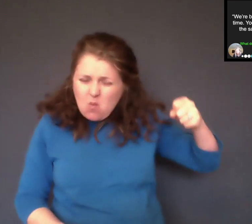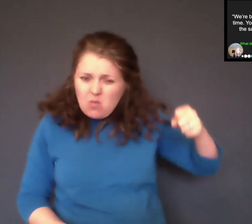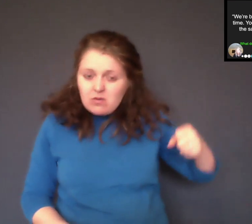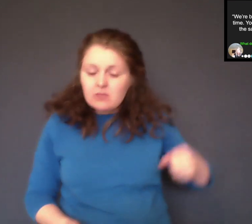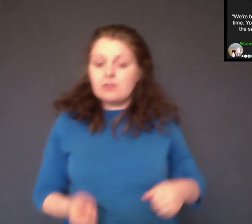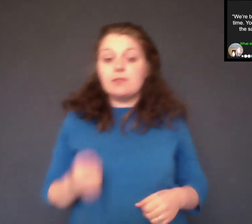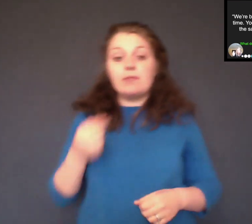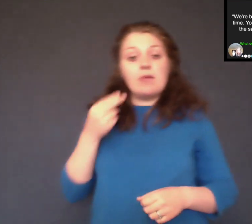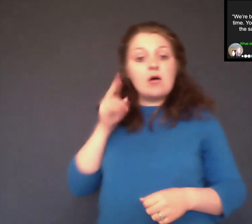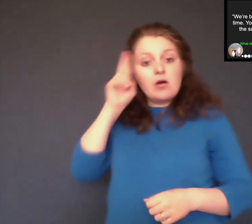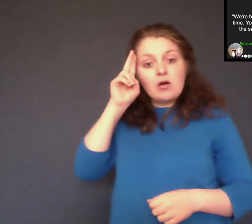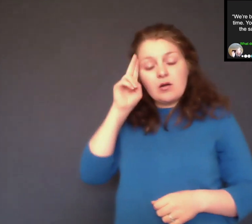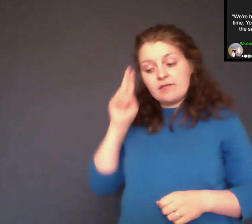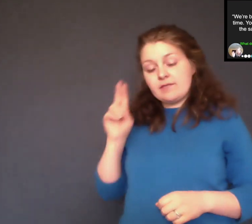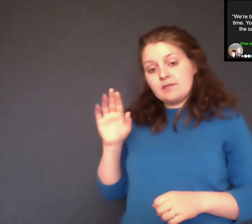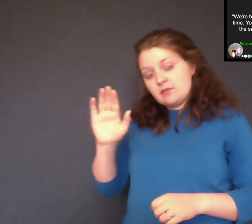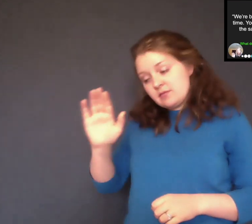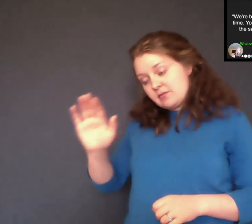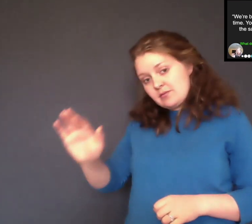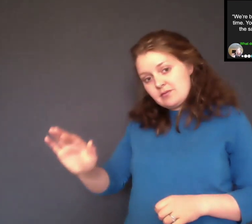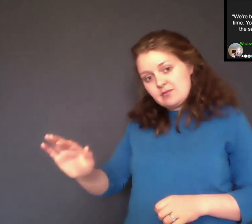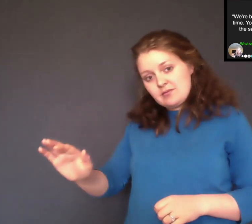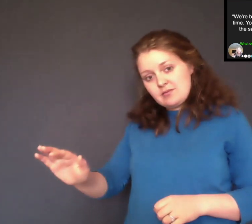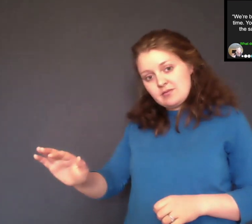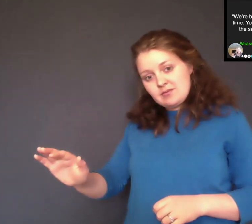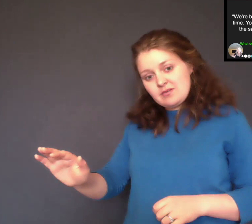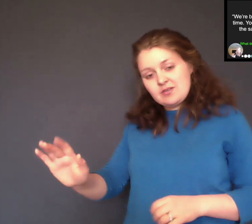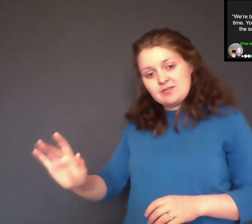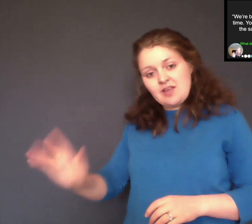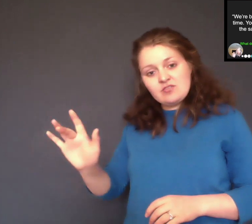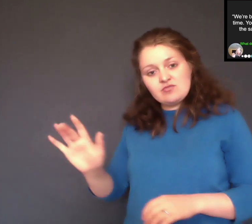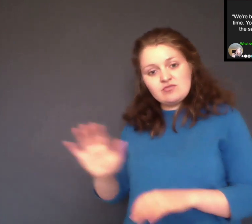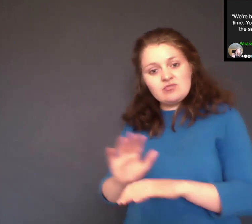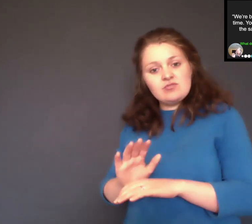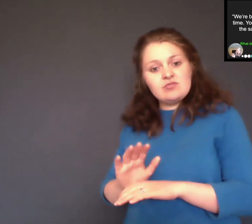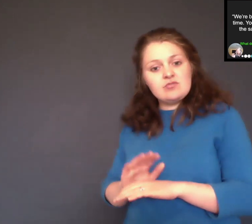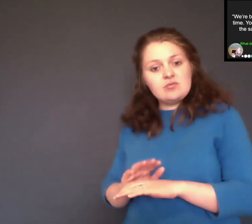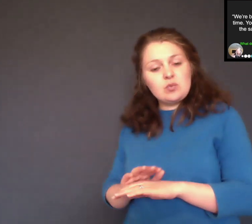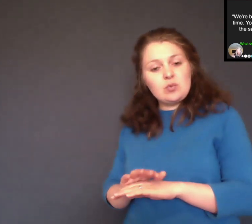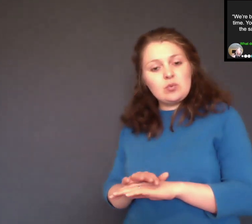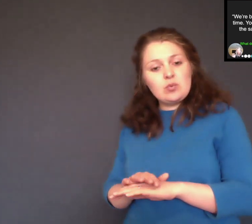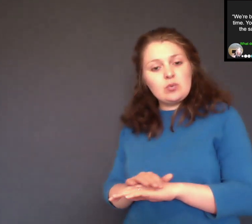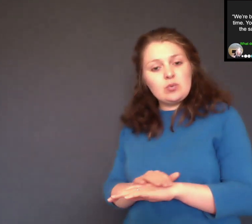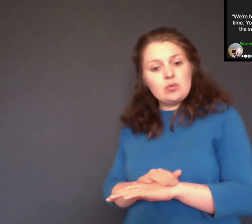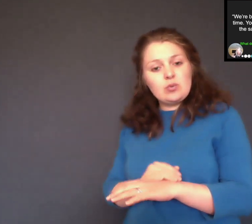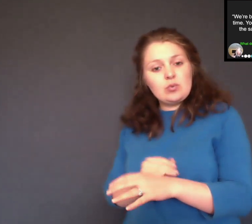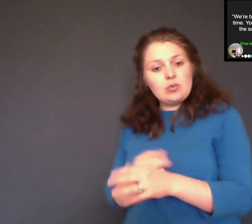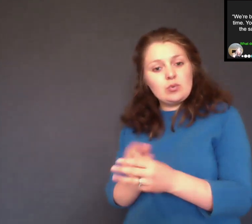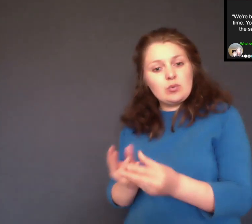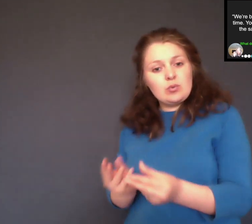laid his hand upon a gentle upon it a gentle touch that sent a shudder through its body it